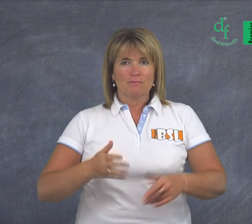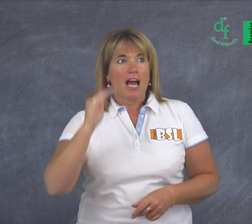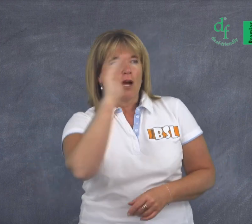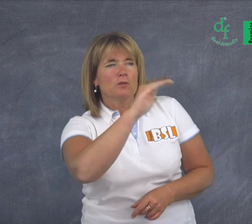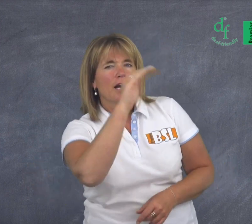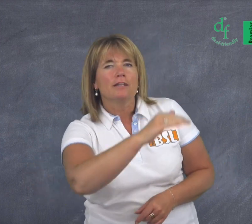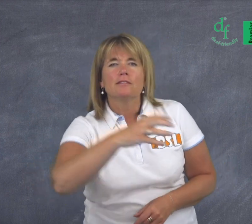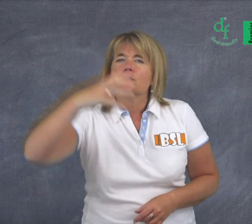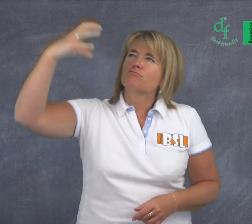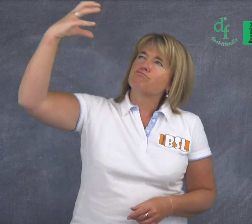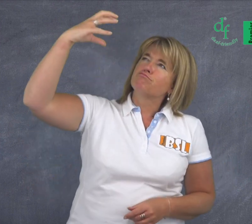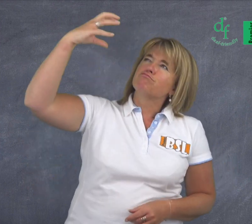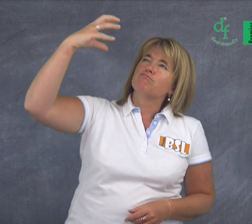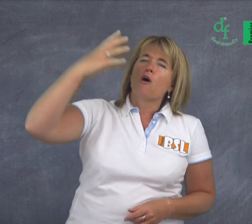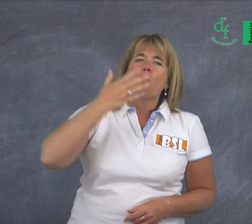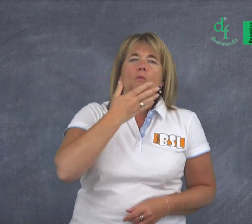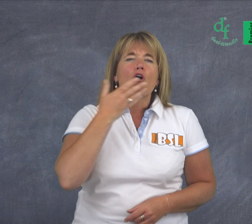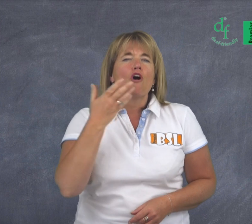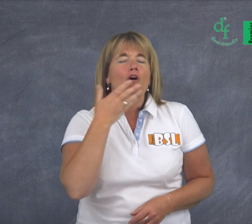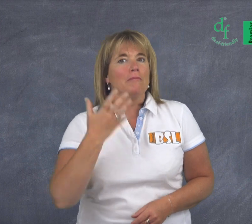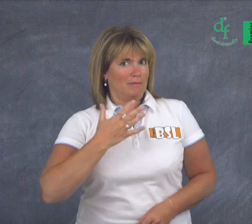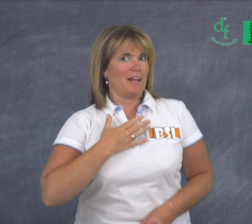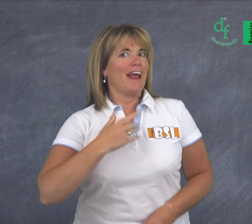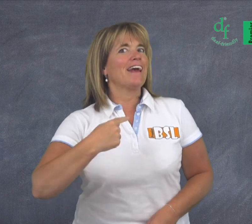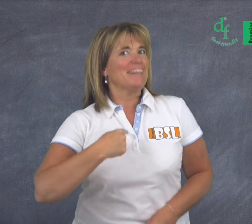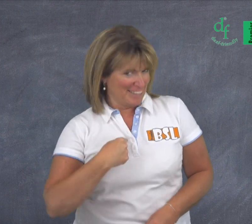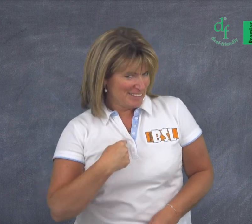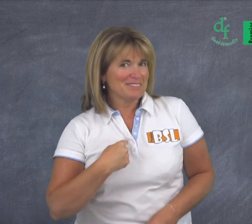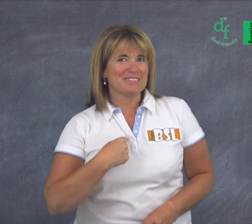I like being outside on warm sunny days.